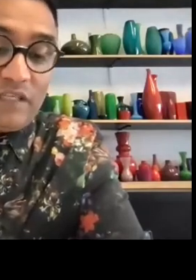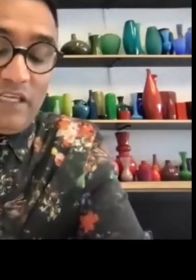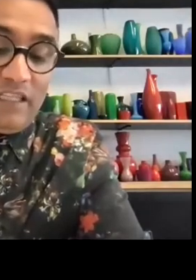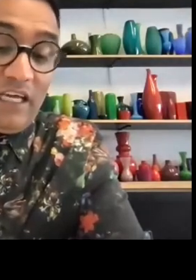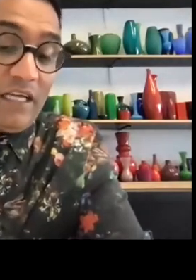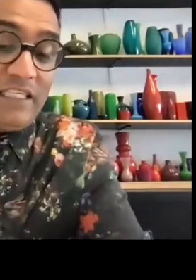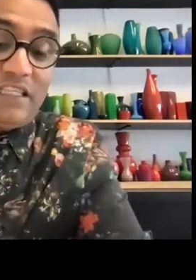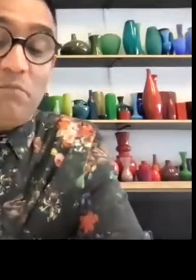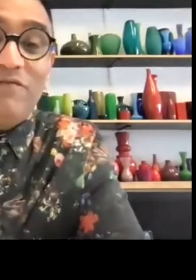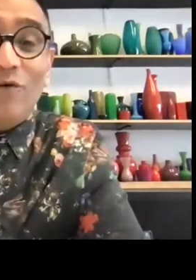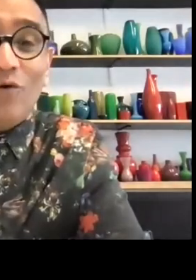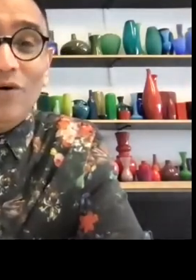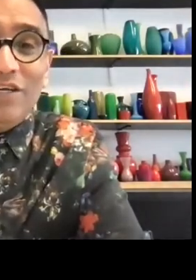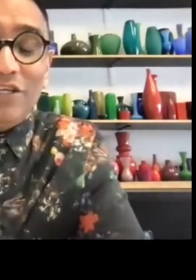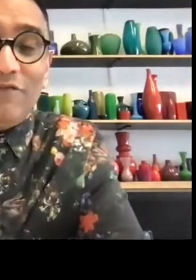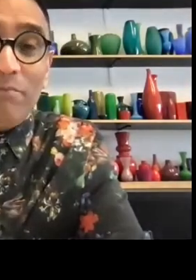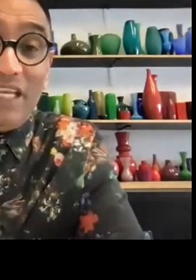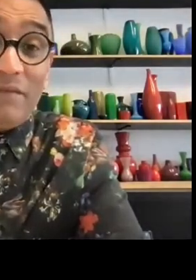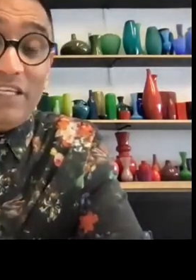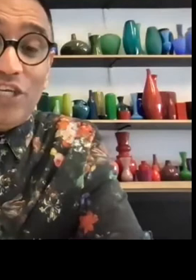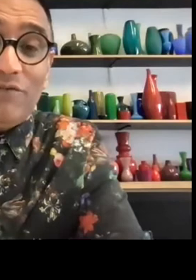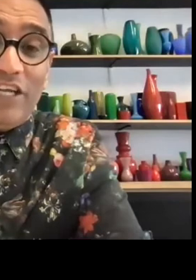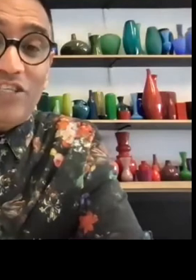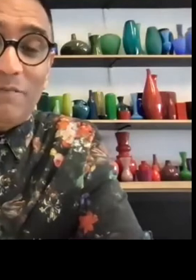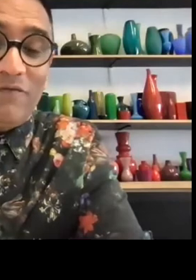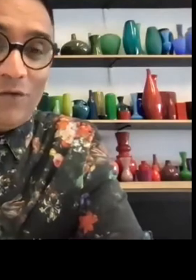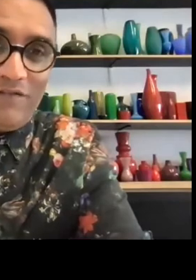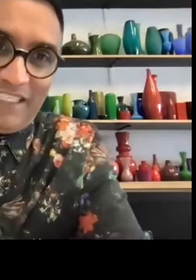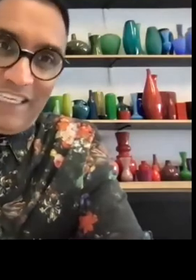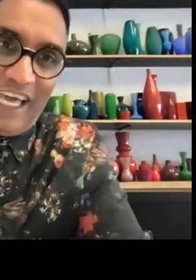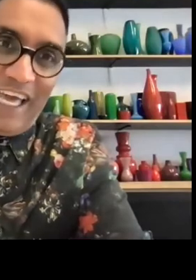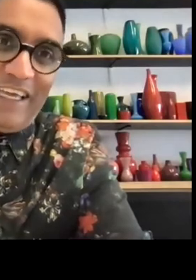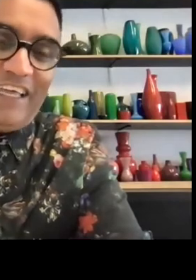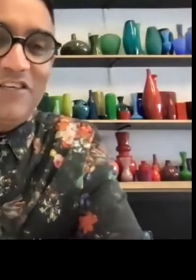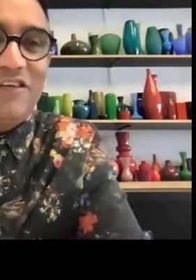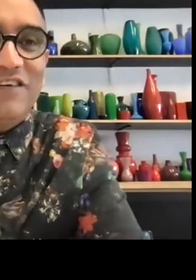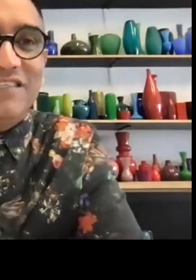in the idea that before you know for many many generations before the vca and the university of